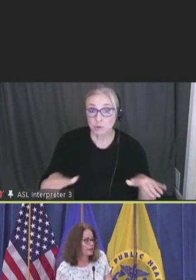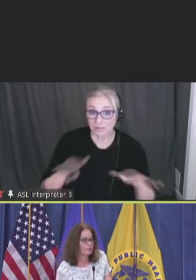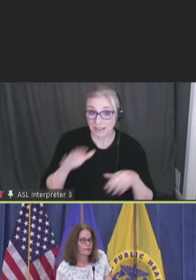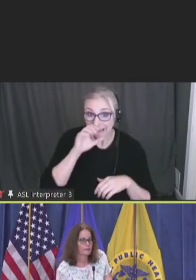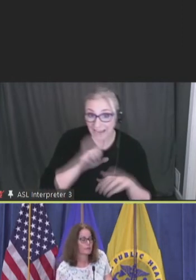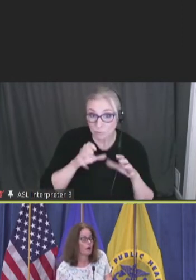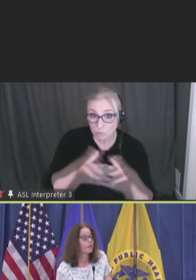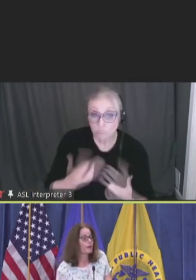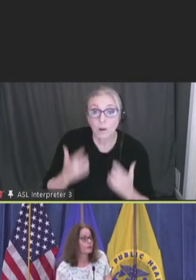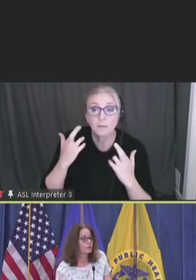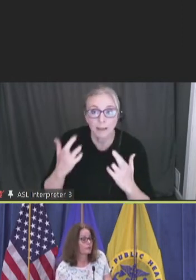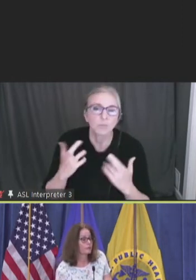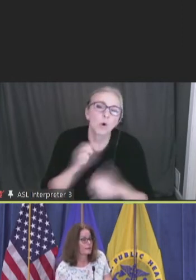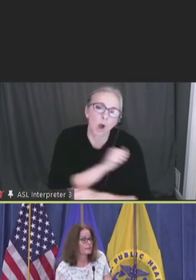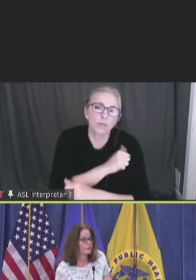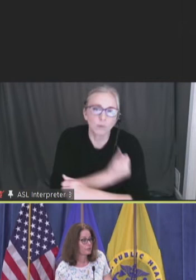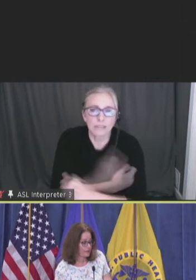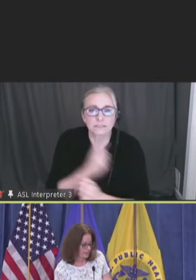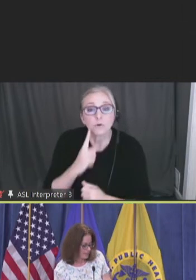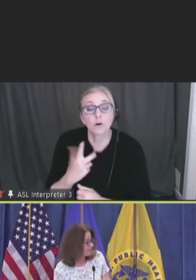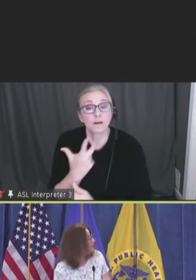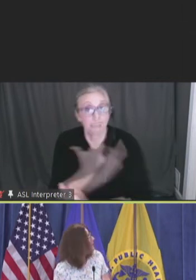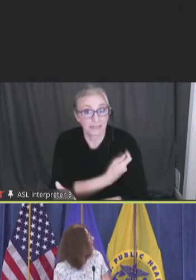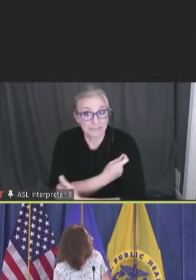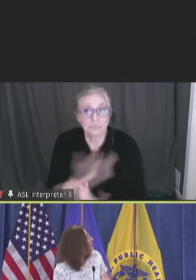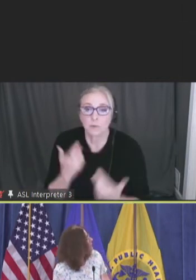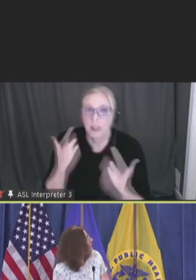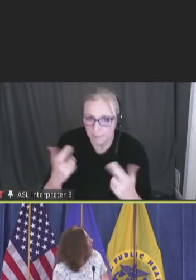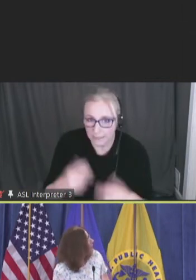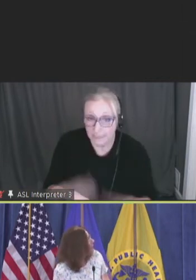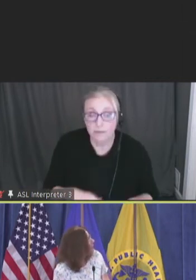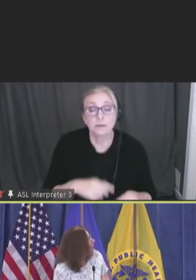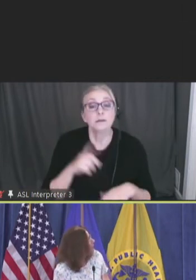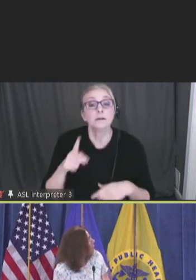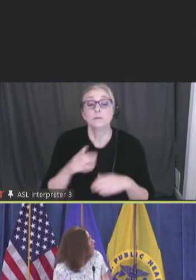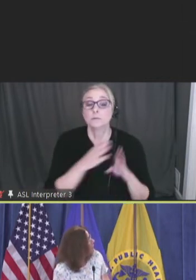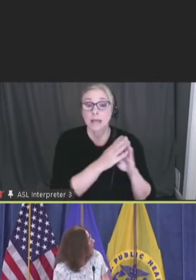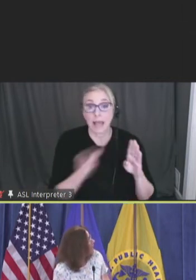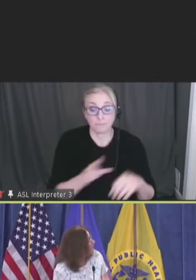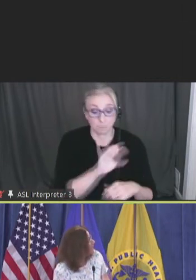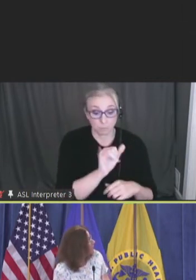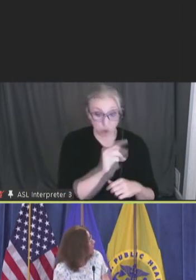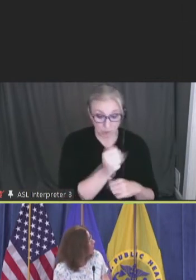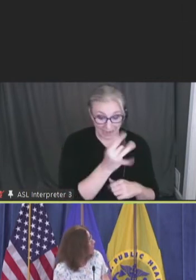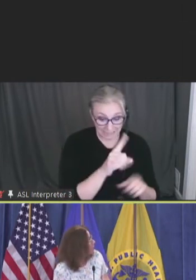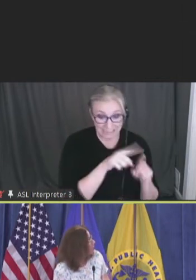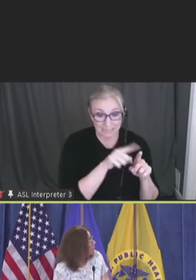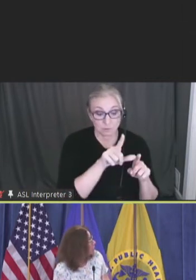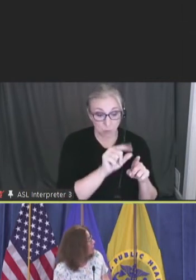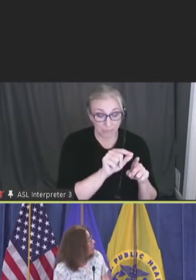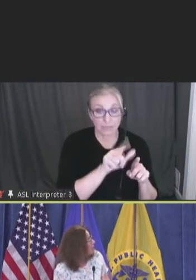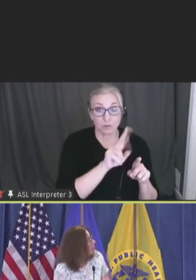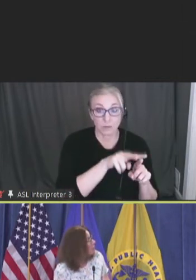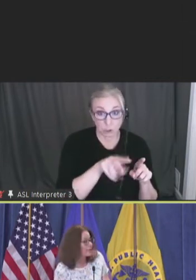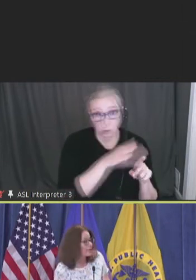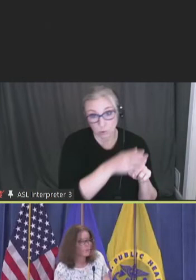were recommended -- were authorized for vaccination recommended. And so, the period went from June 18th, 2022 to March 18th, 2023.